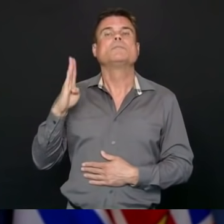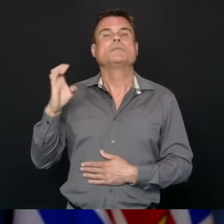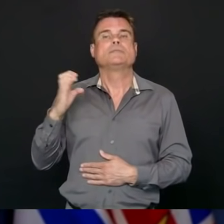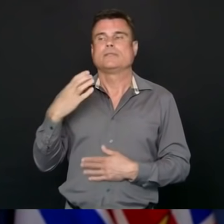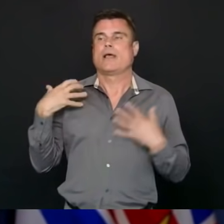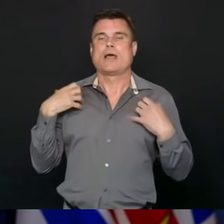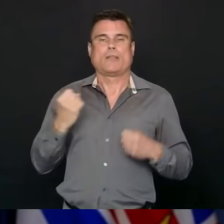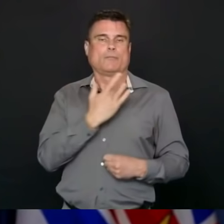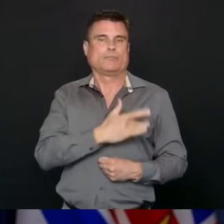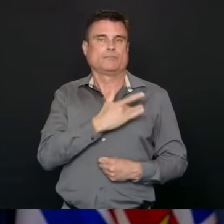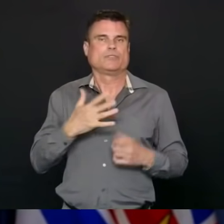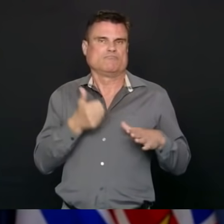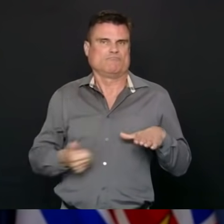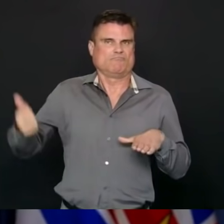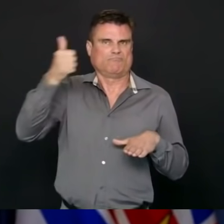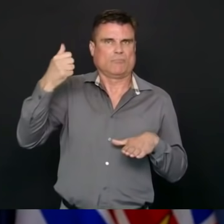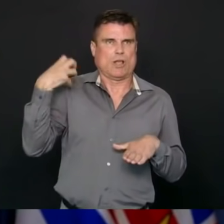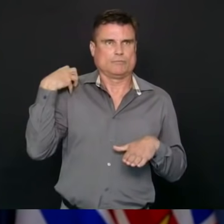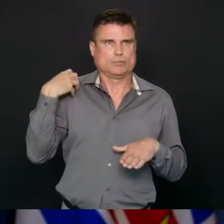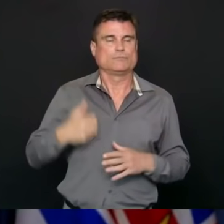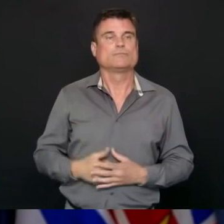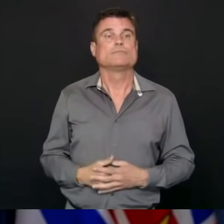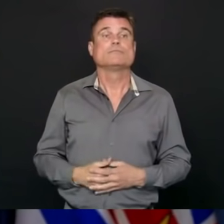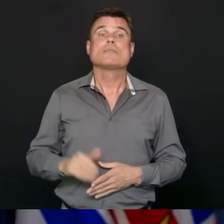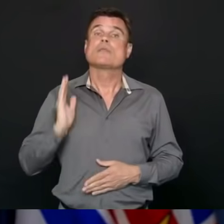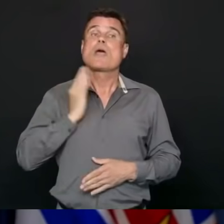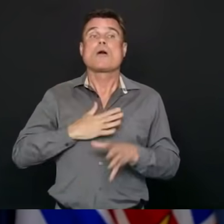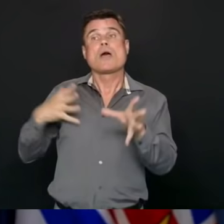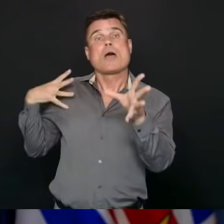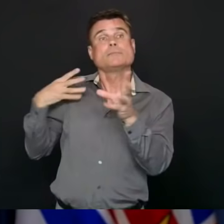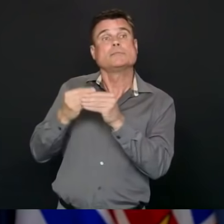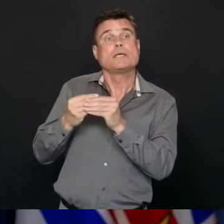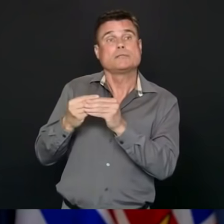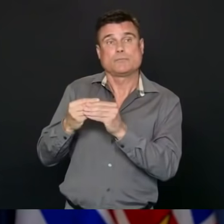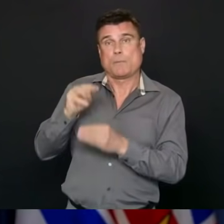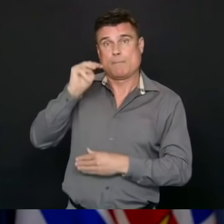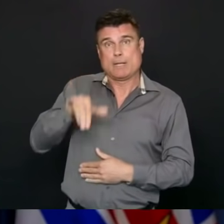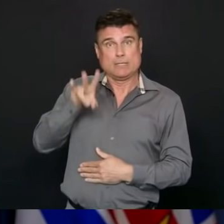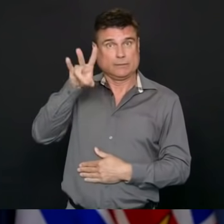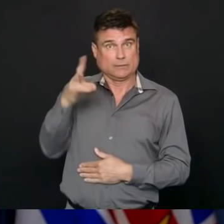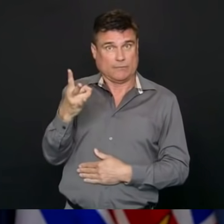briefing for Maeve the seventh.